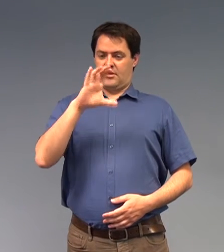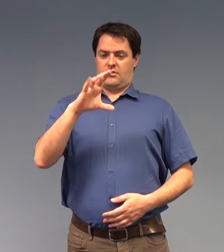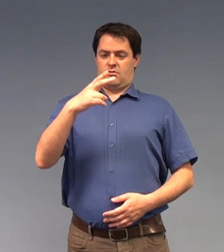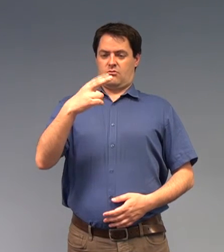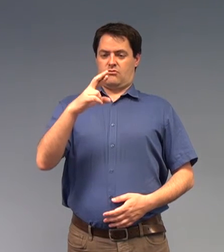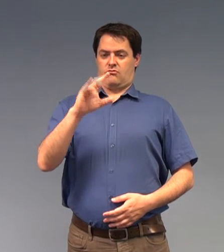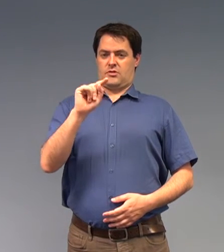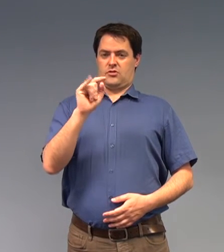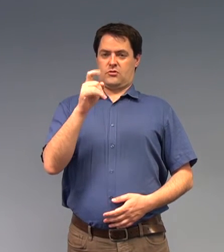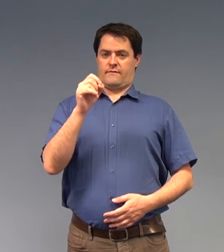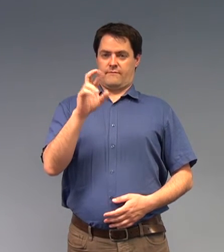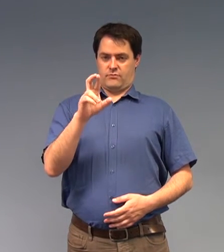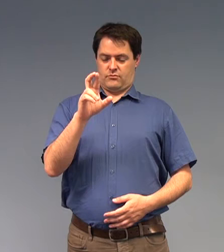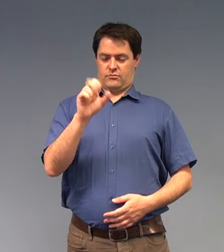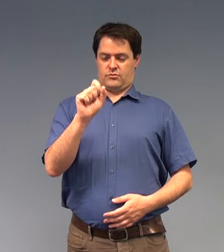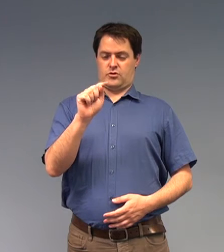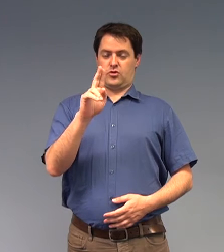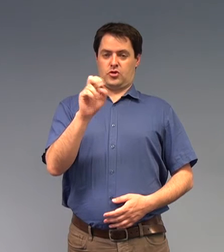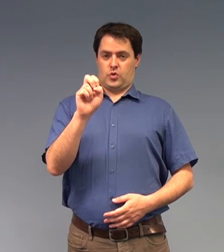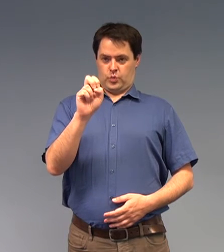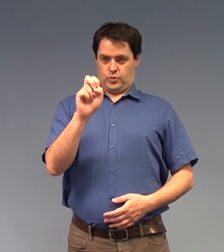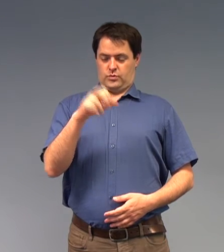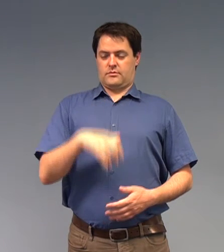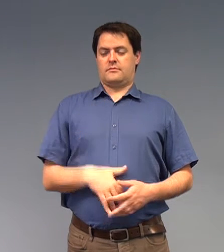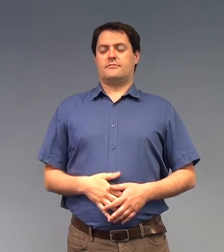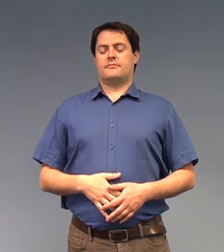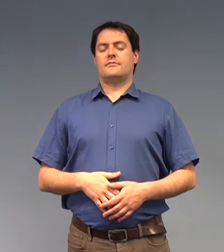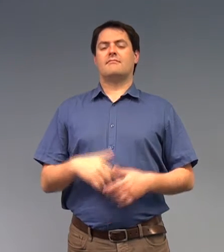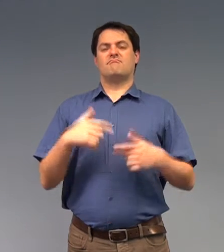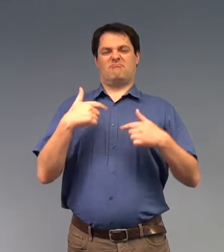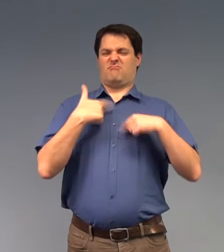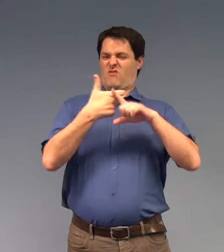Hello. My name is Christopher Stone.